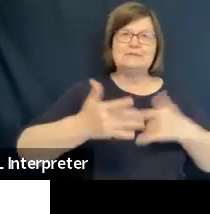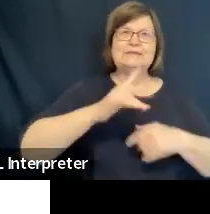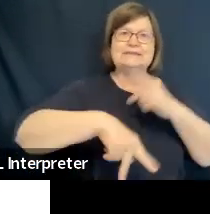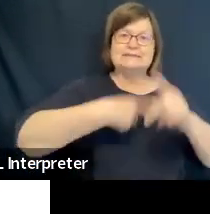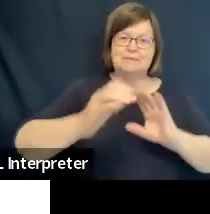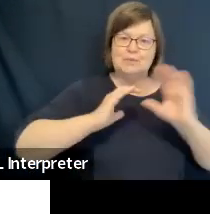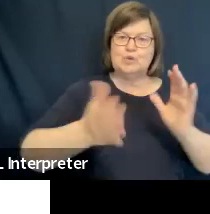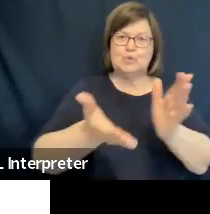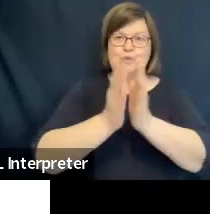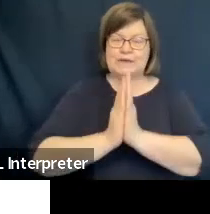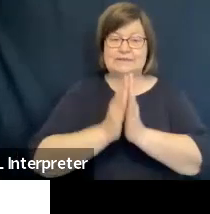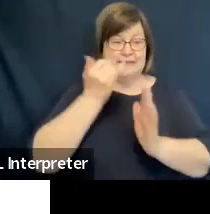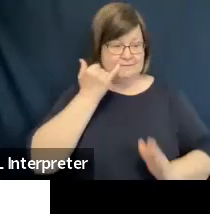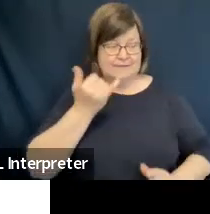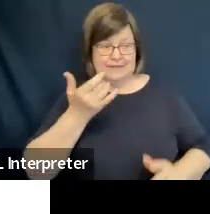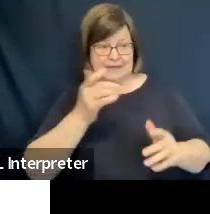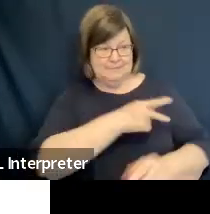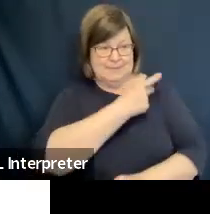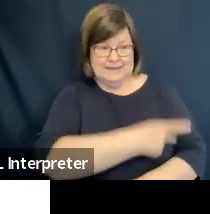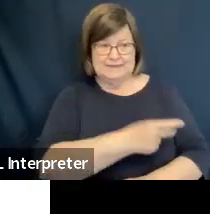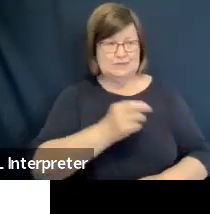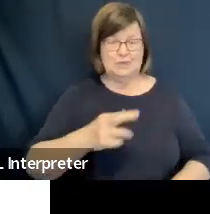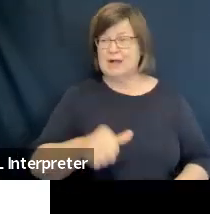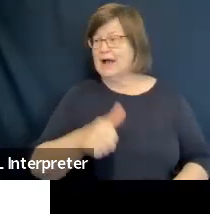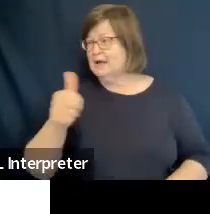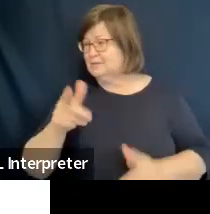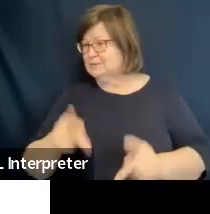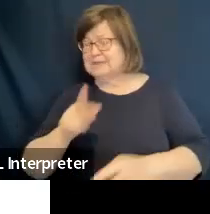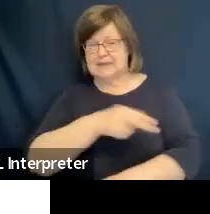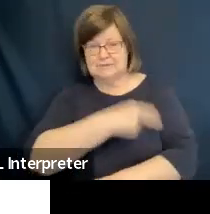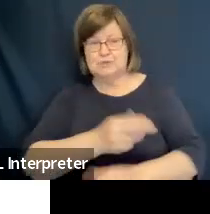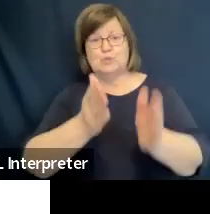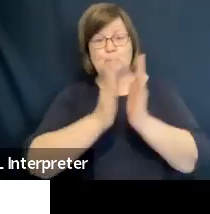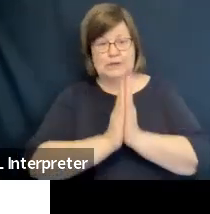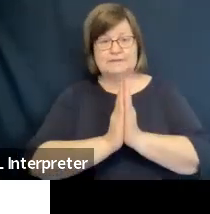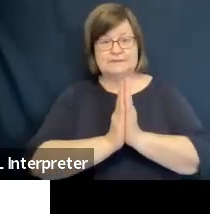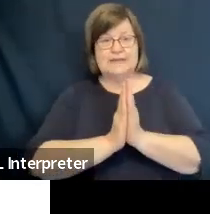requested. So if a patient or someone else in hospital requests access to information